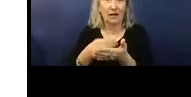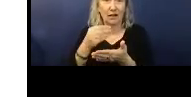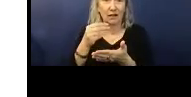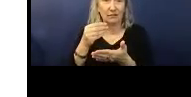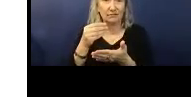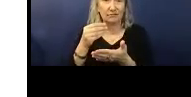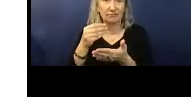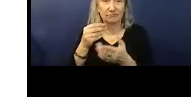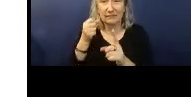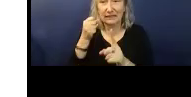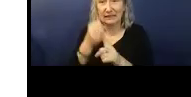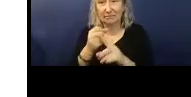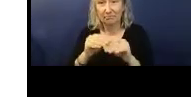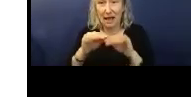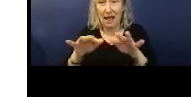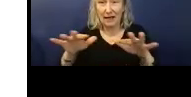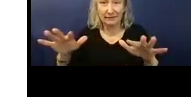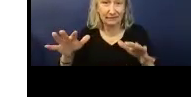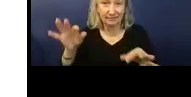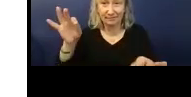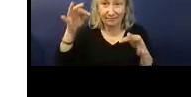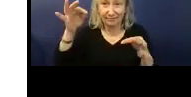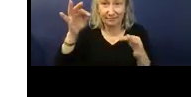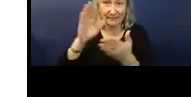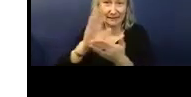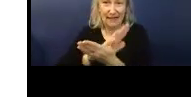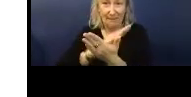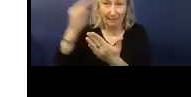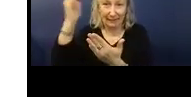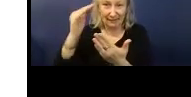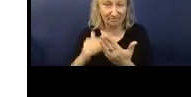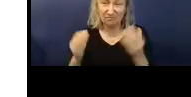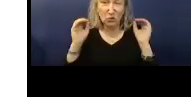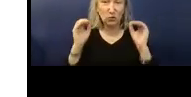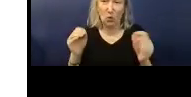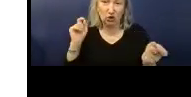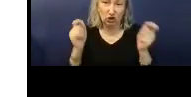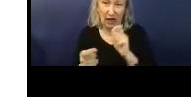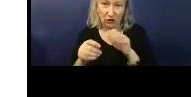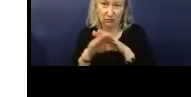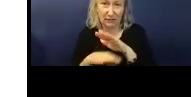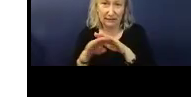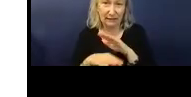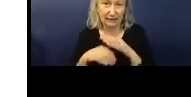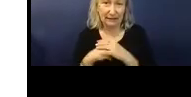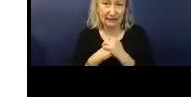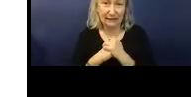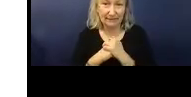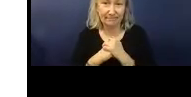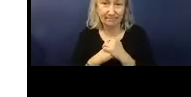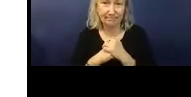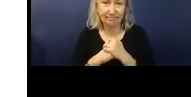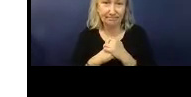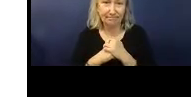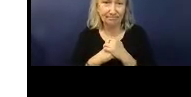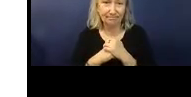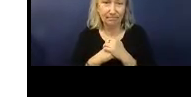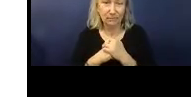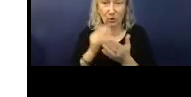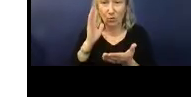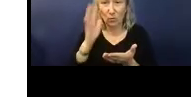So essentially what we'll be confirming or discussing is that RAC members didn't